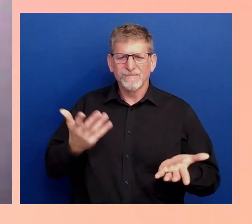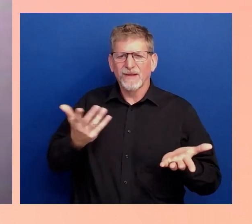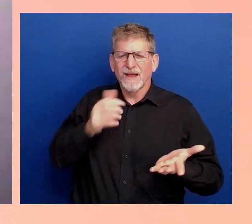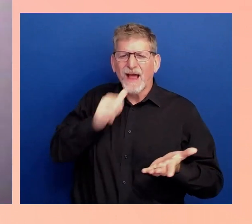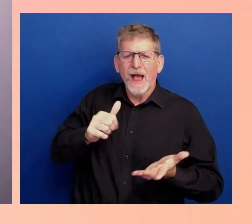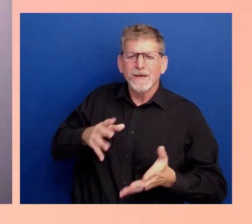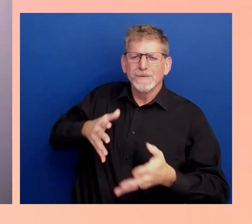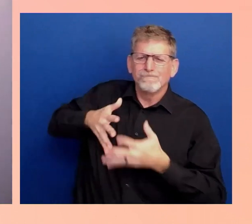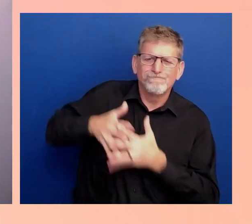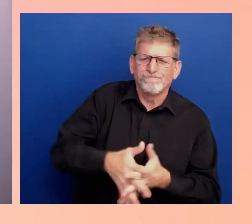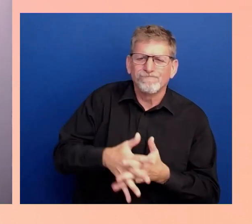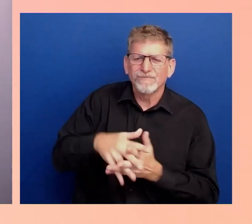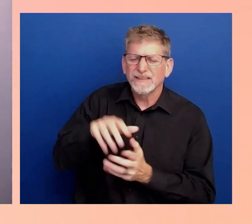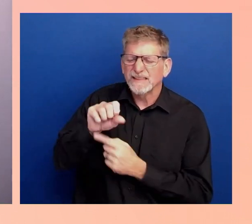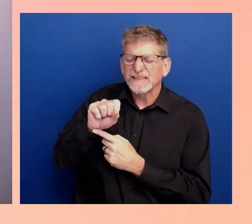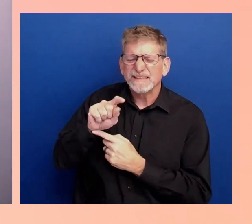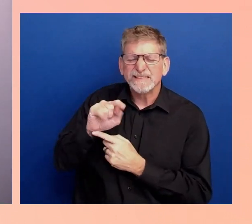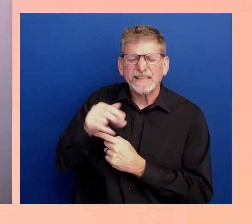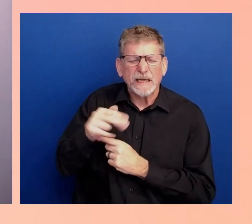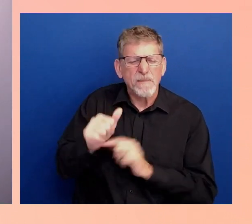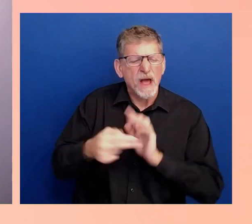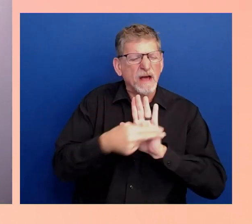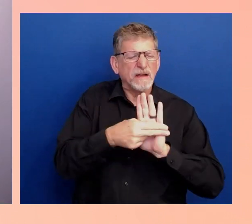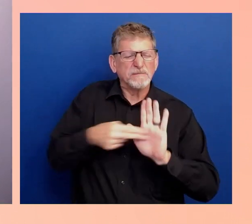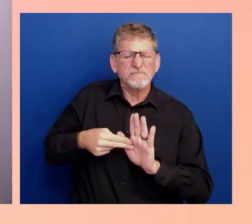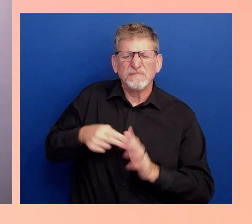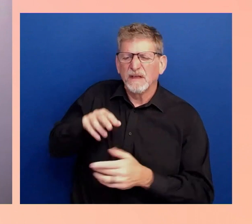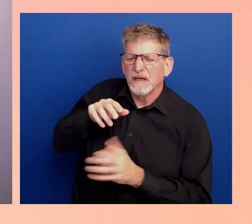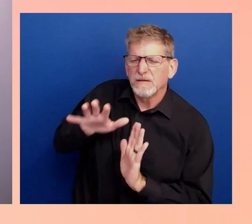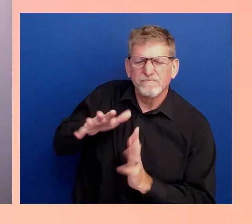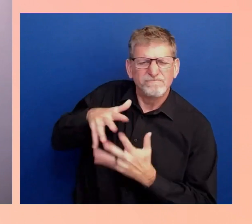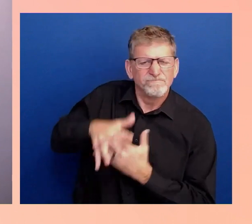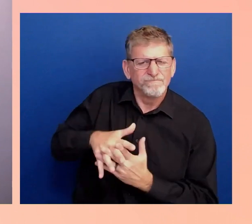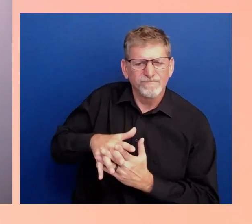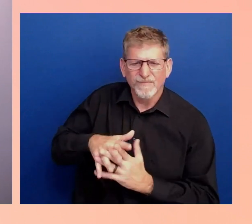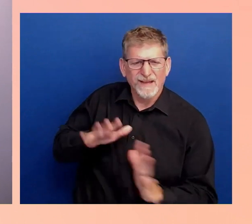continues to complicate what